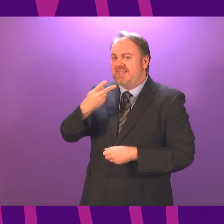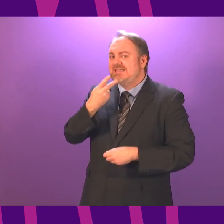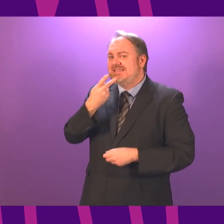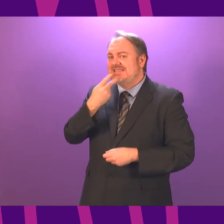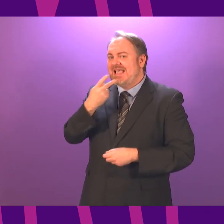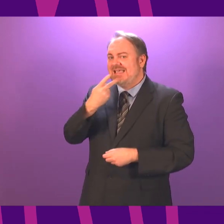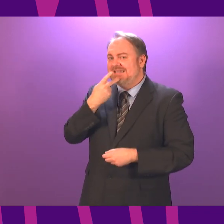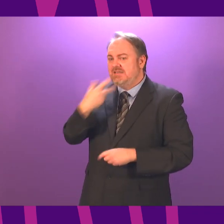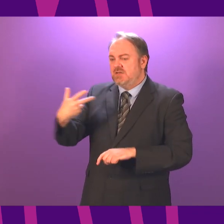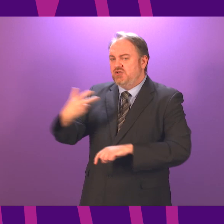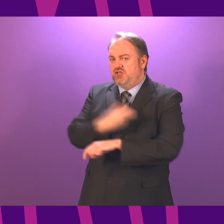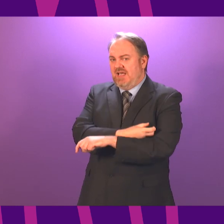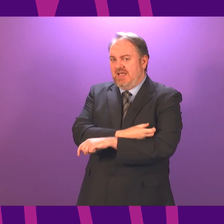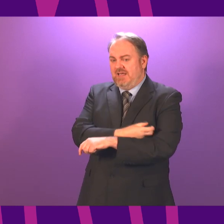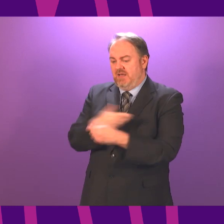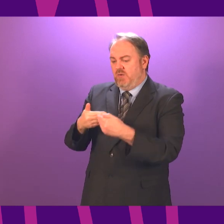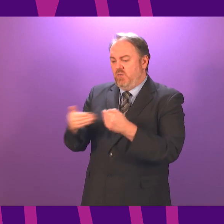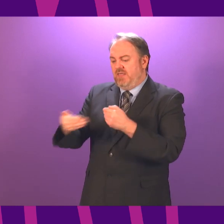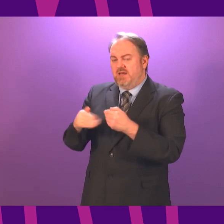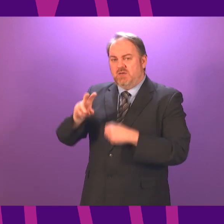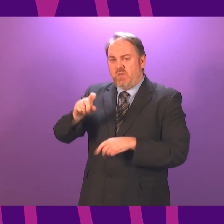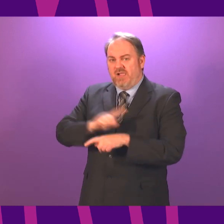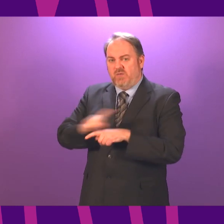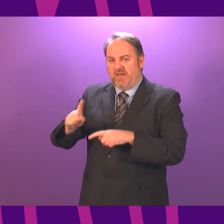12-week period after having their first dose. Will the First Minister clarify and comment on that?